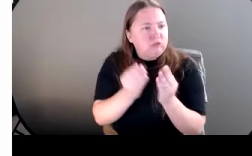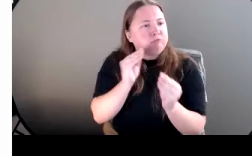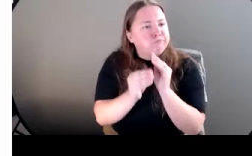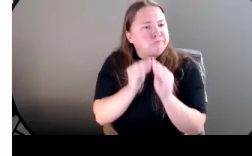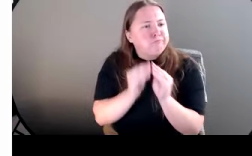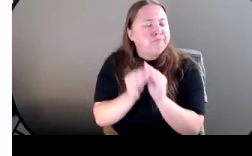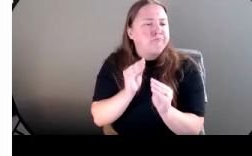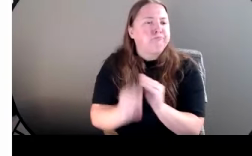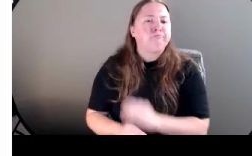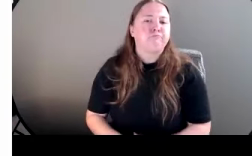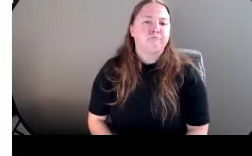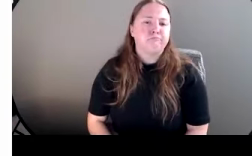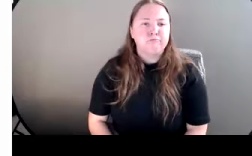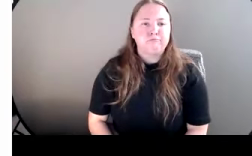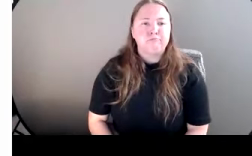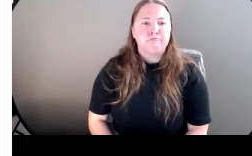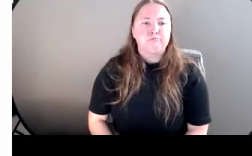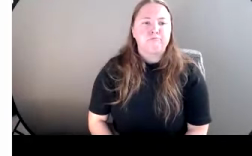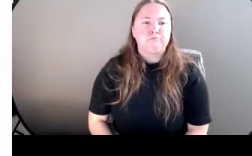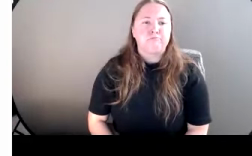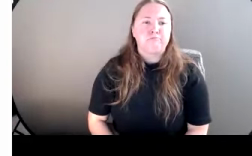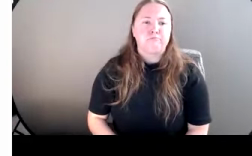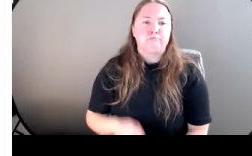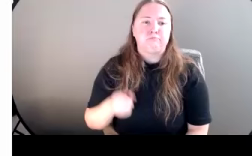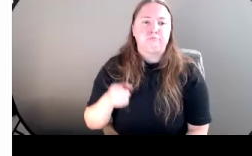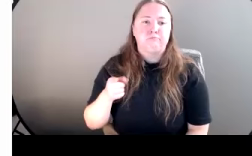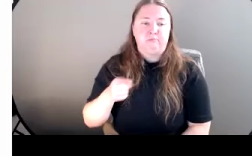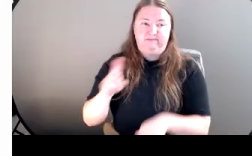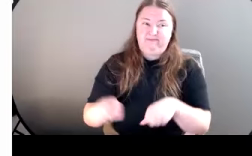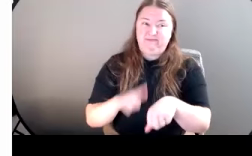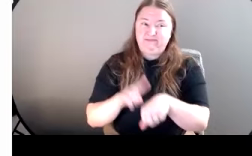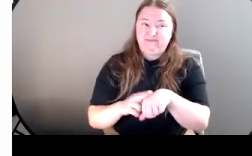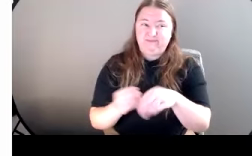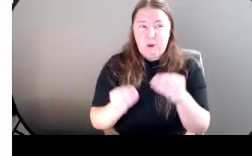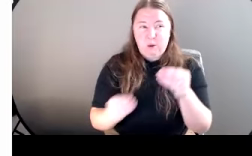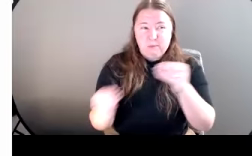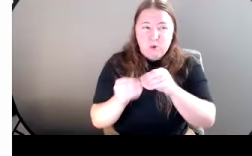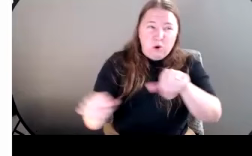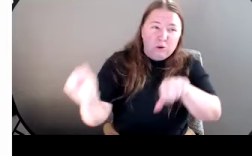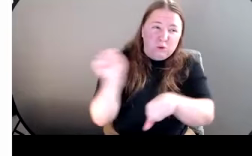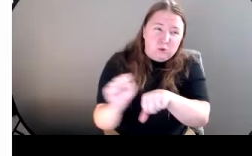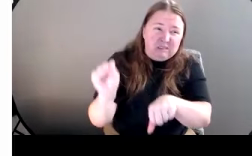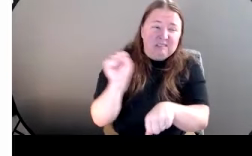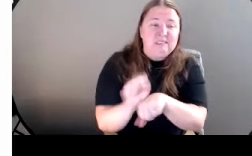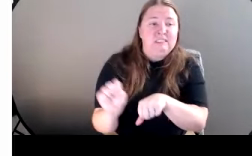Now, this is of course more work. This does take some work to do this.